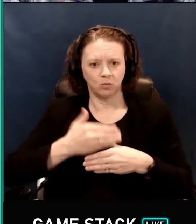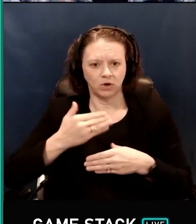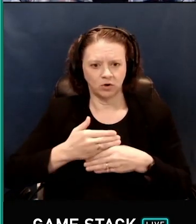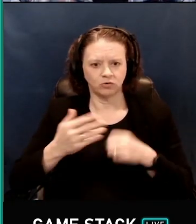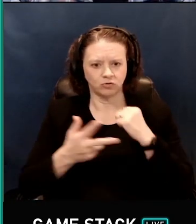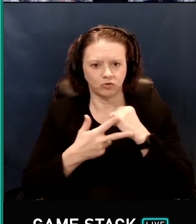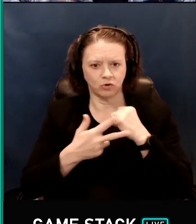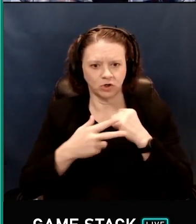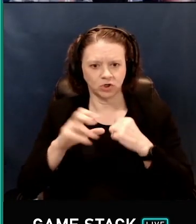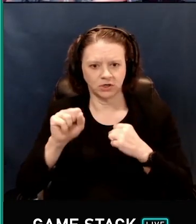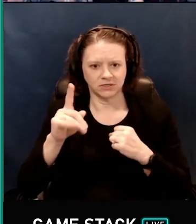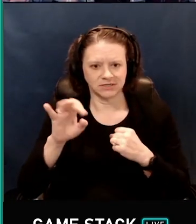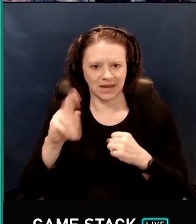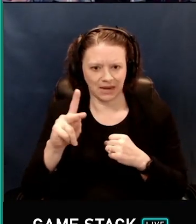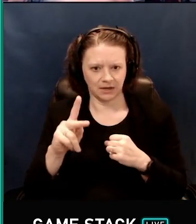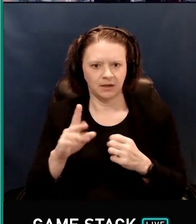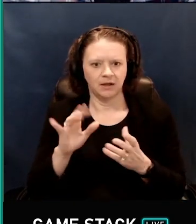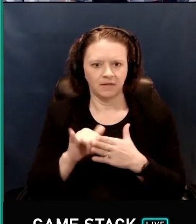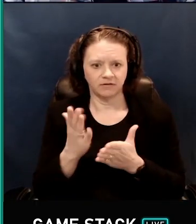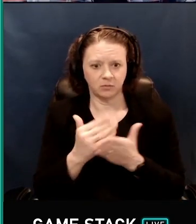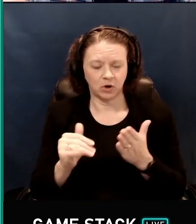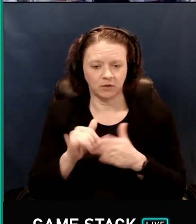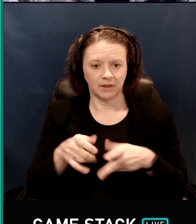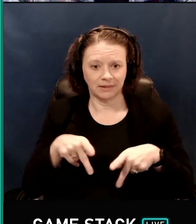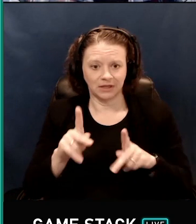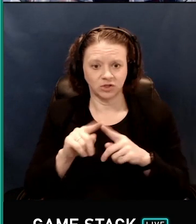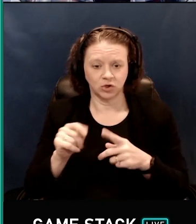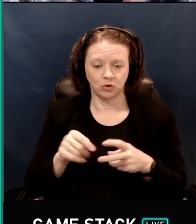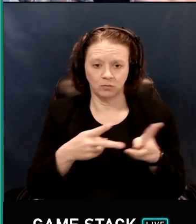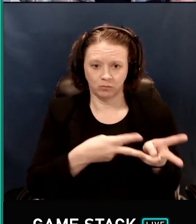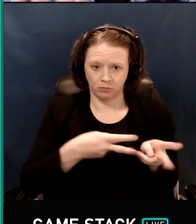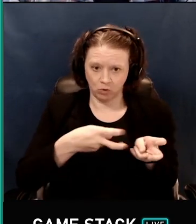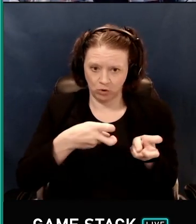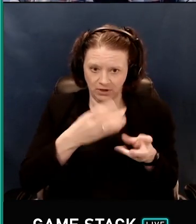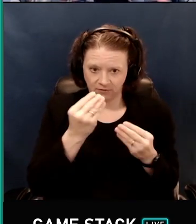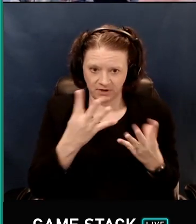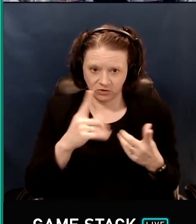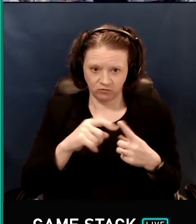being the component that allows you to pull data off of the disk for later processing,